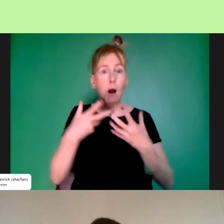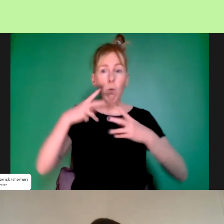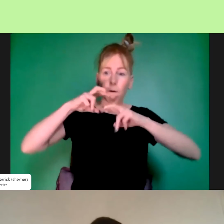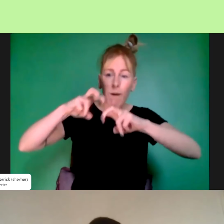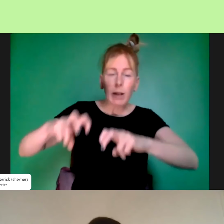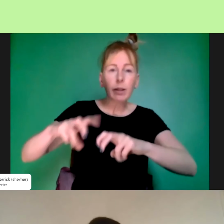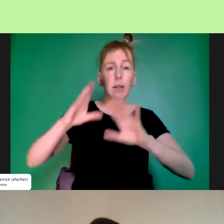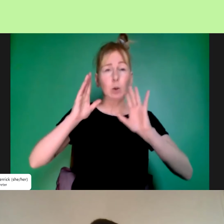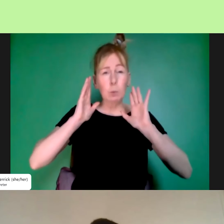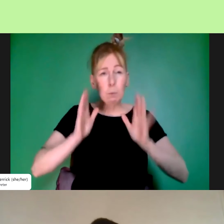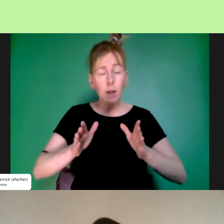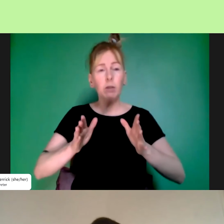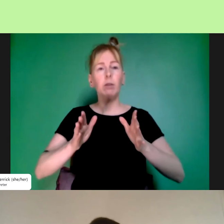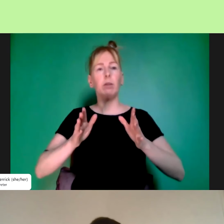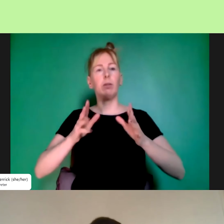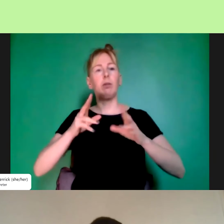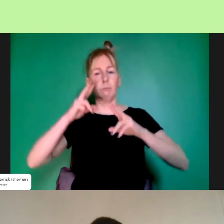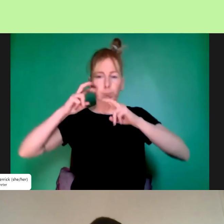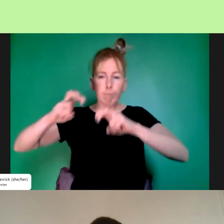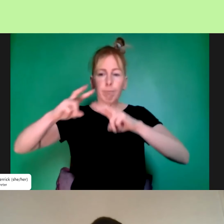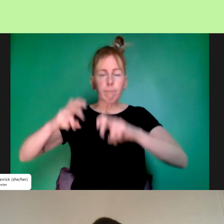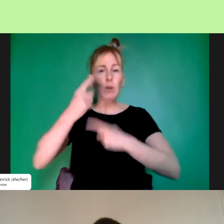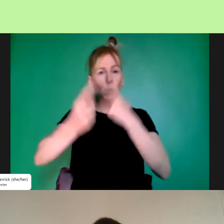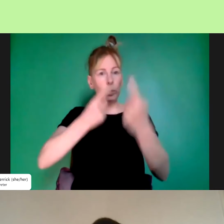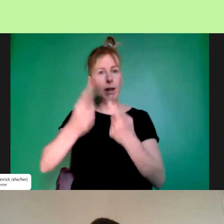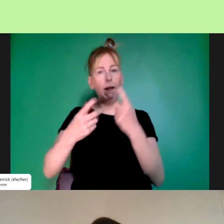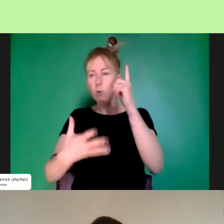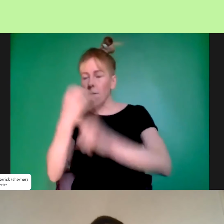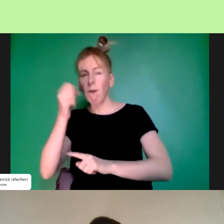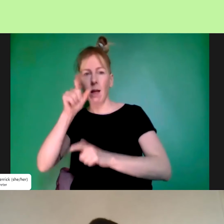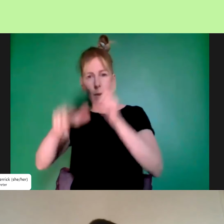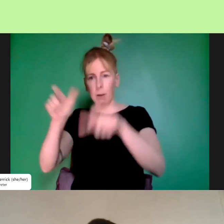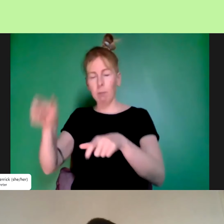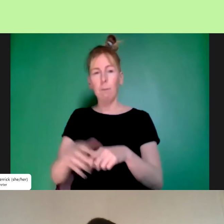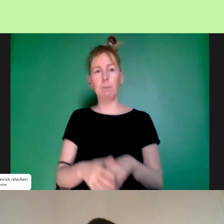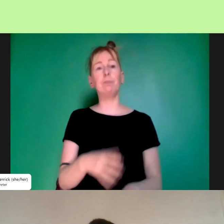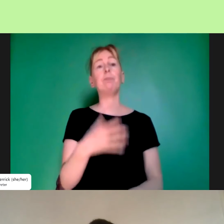loads of them. Another book that I would really suggest is a book called Them and Us by